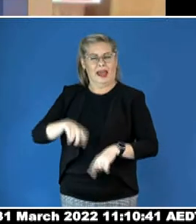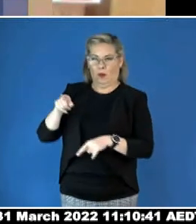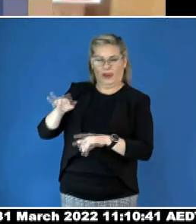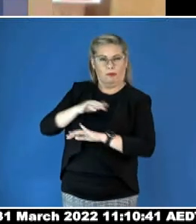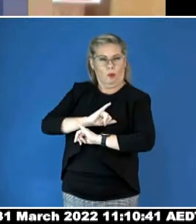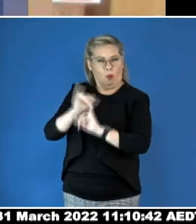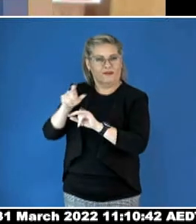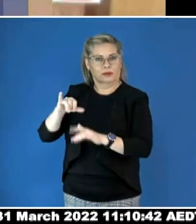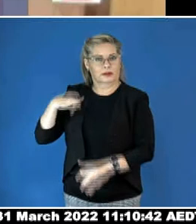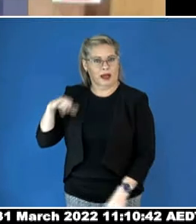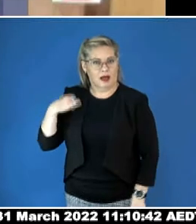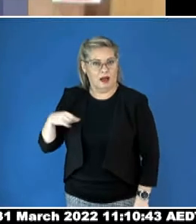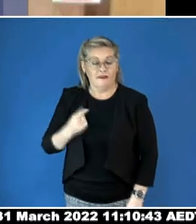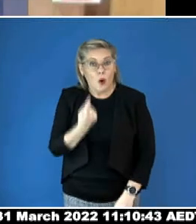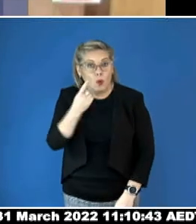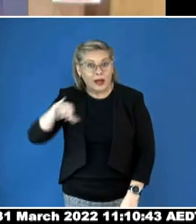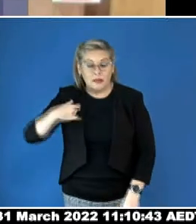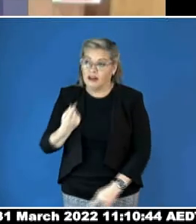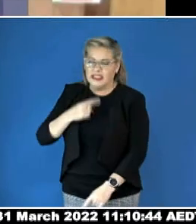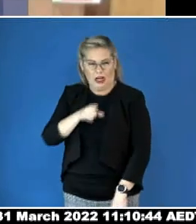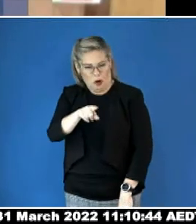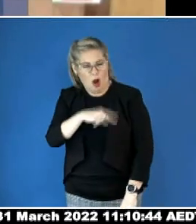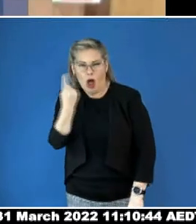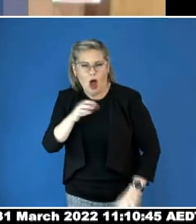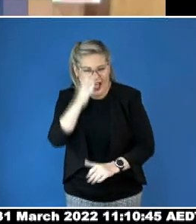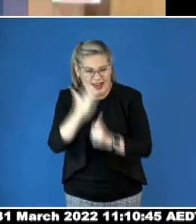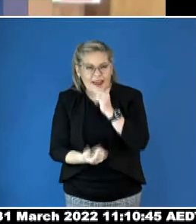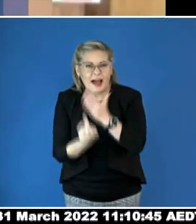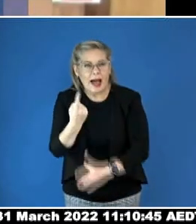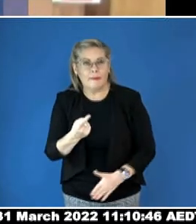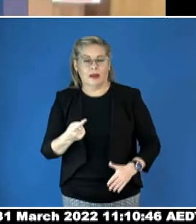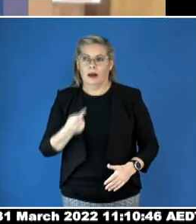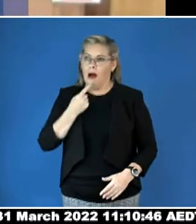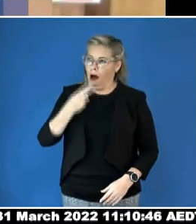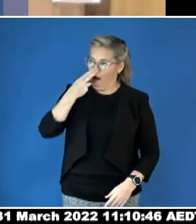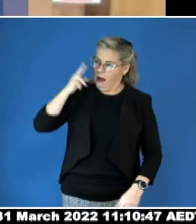One of them tried to tell me it didn't happen at all. I told them it wasn't their business.